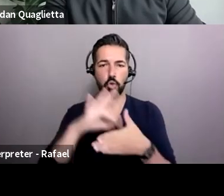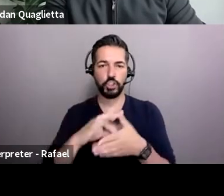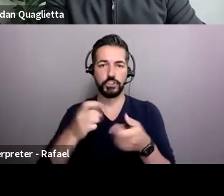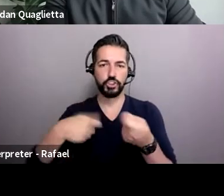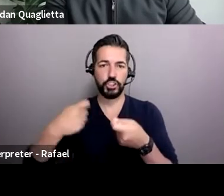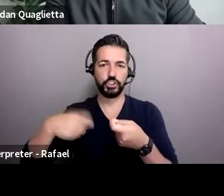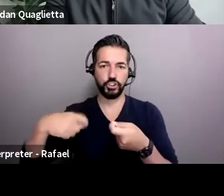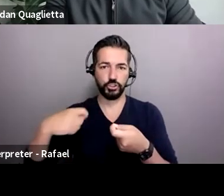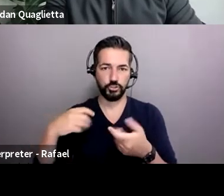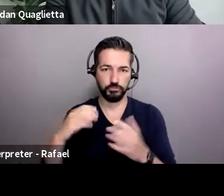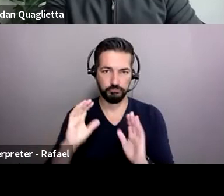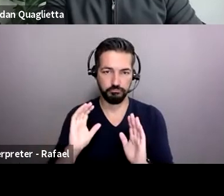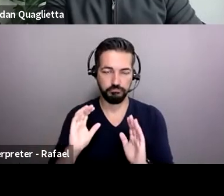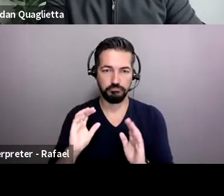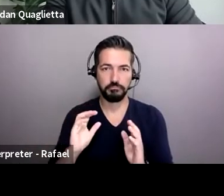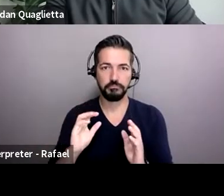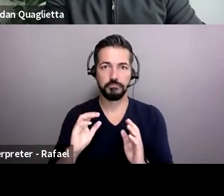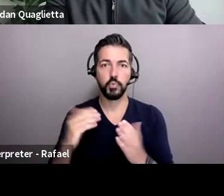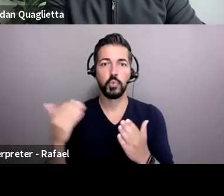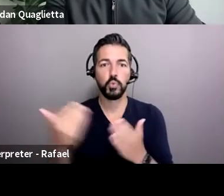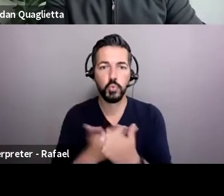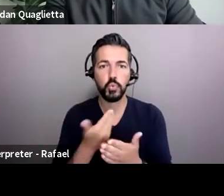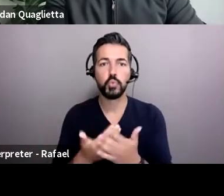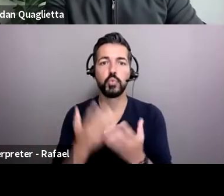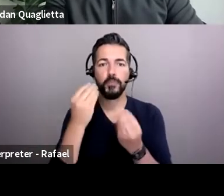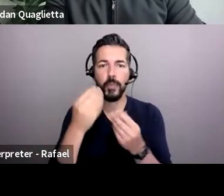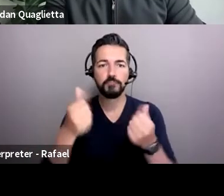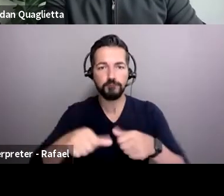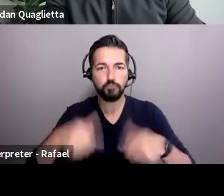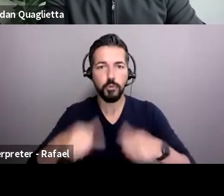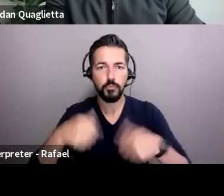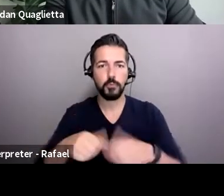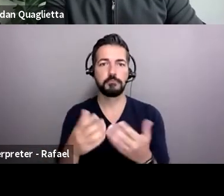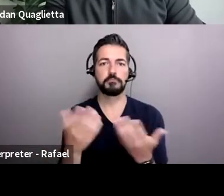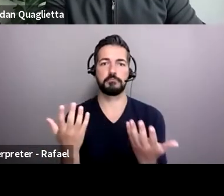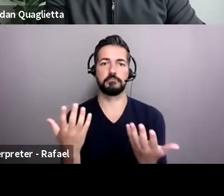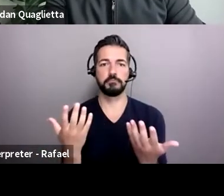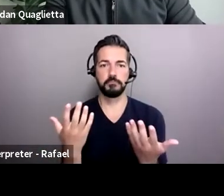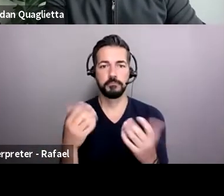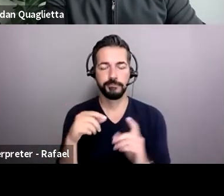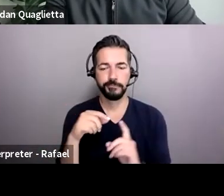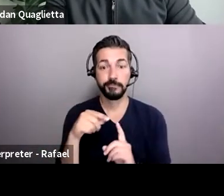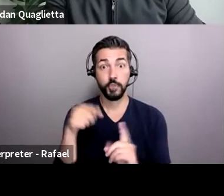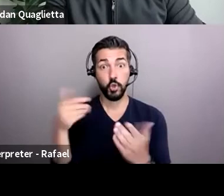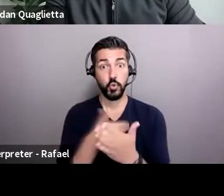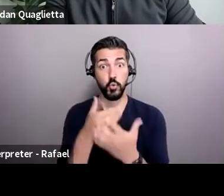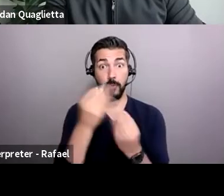and how often are you getting new content added into the system because that new content will also need to be optimized.